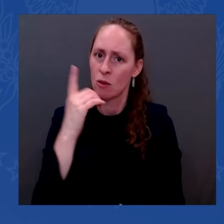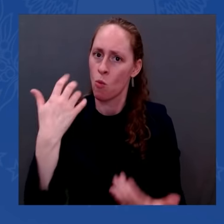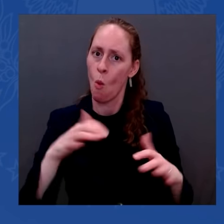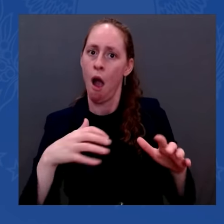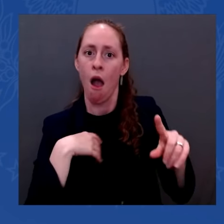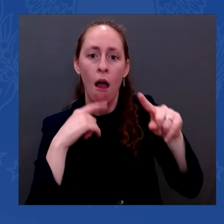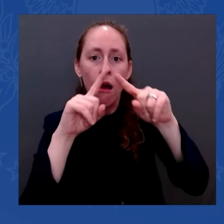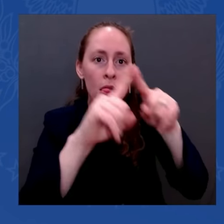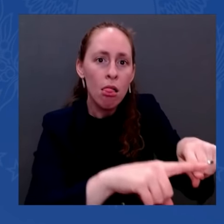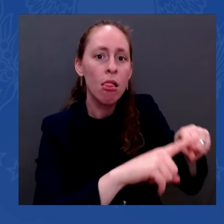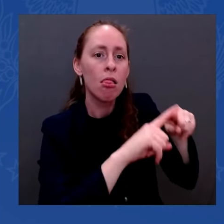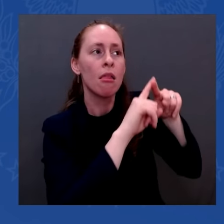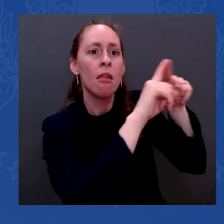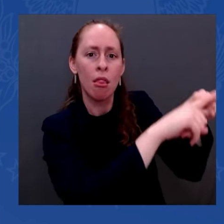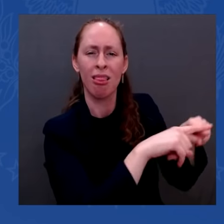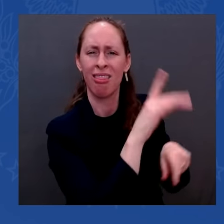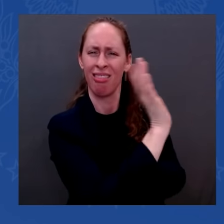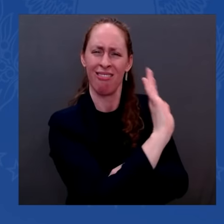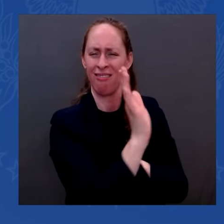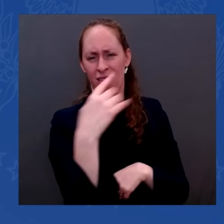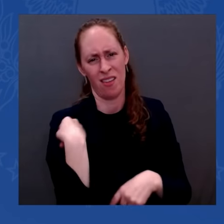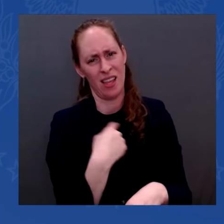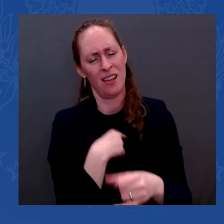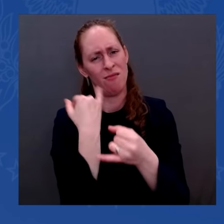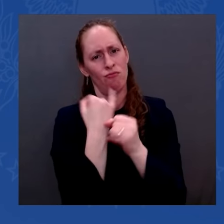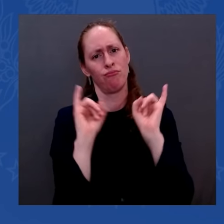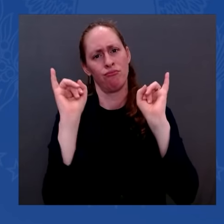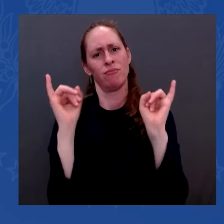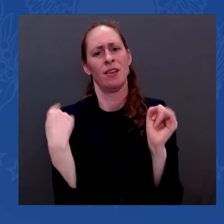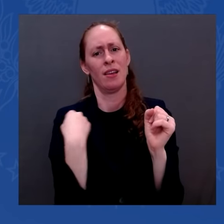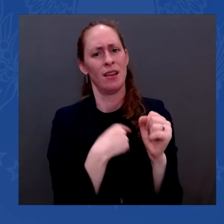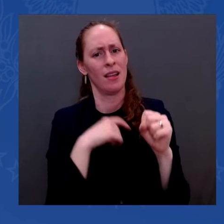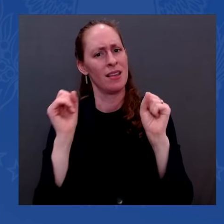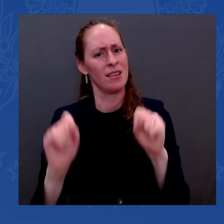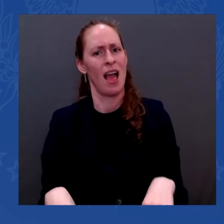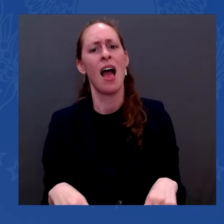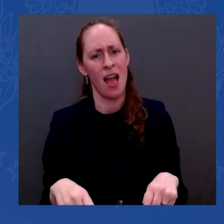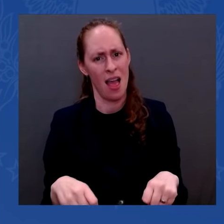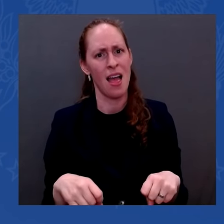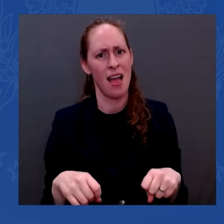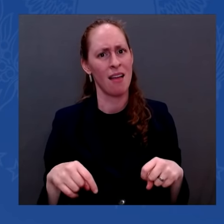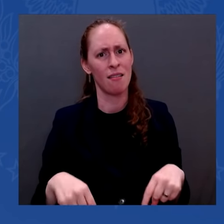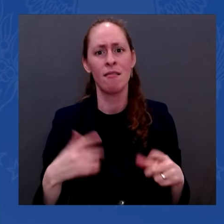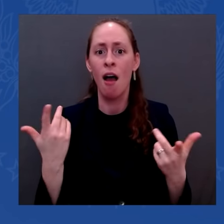And I'm very prideful, Mr. President, California is still the most dominant manufacturing state in America.